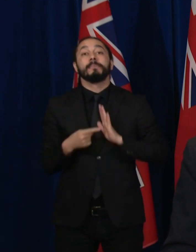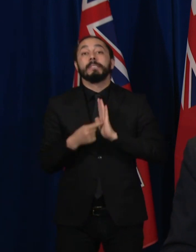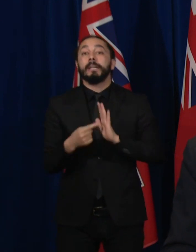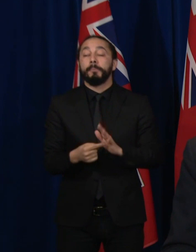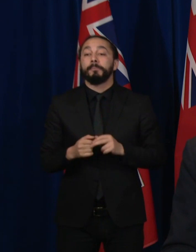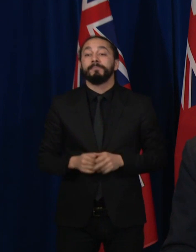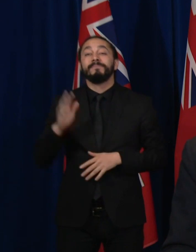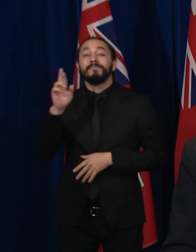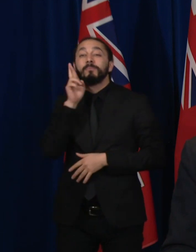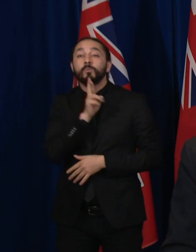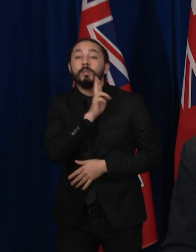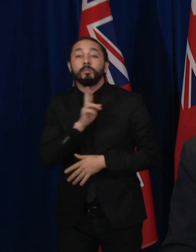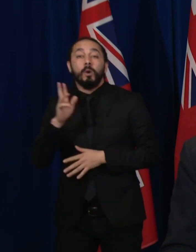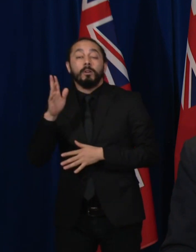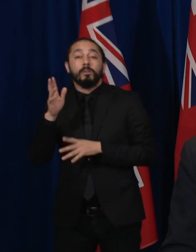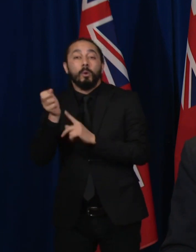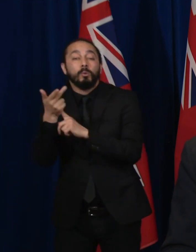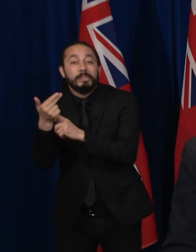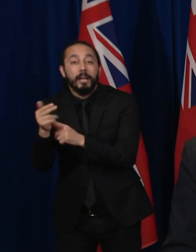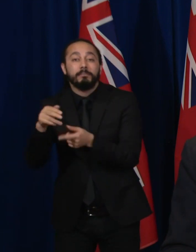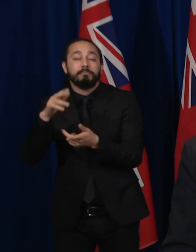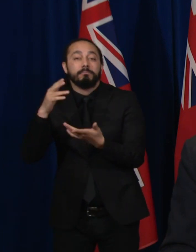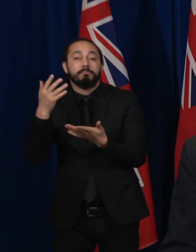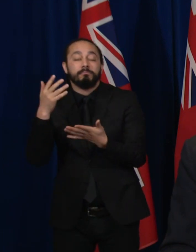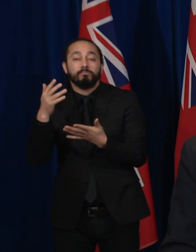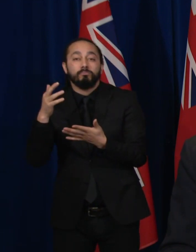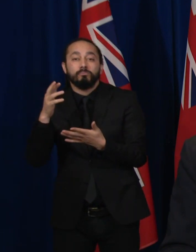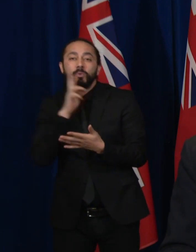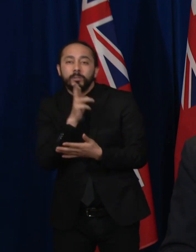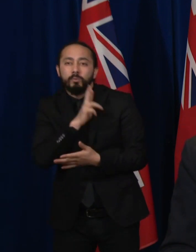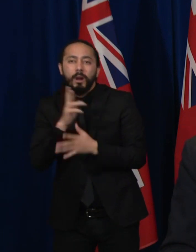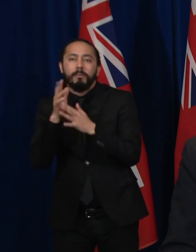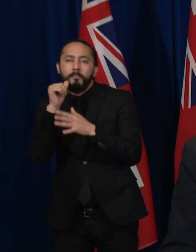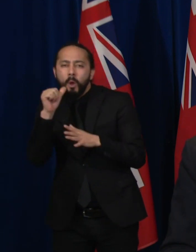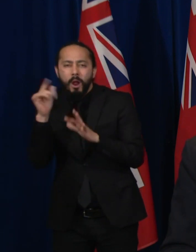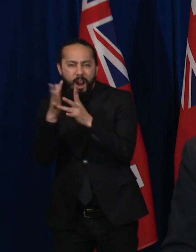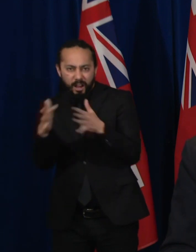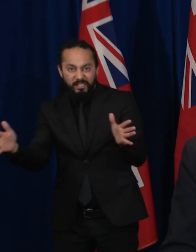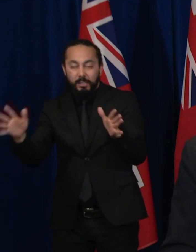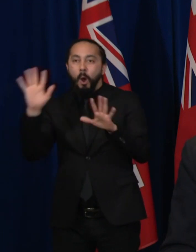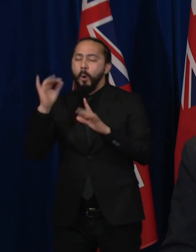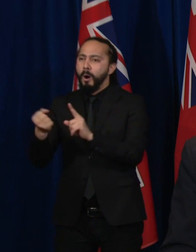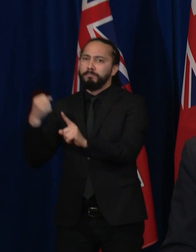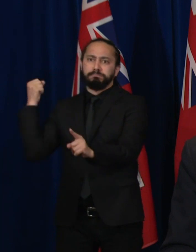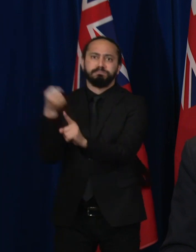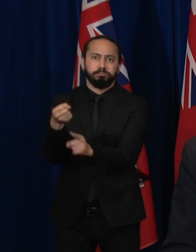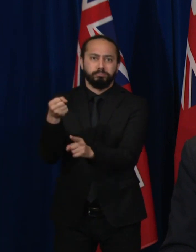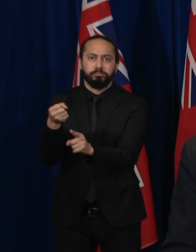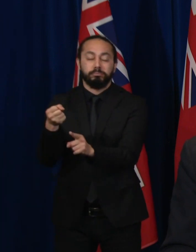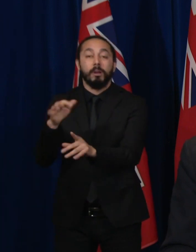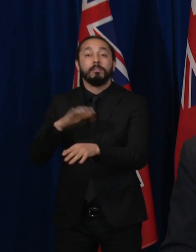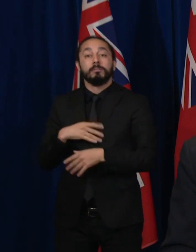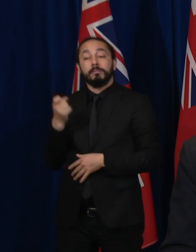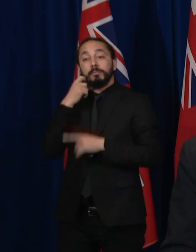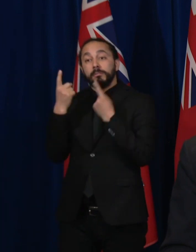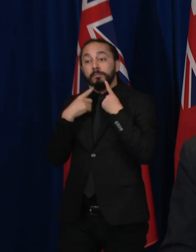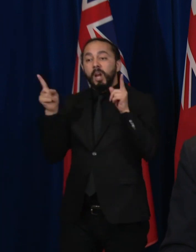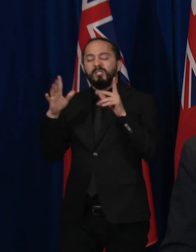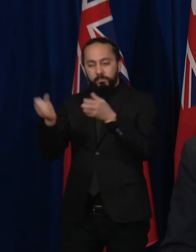through the COVID-19 outbreak. This we may, in all propriety do. Yesterday an important change was announced to provide restaurants and But, in a larger sense, we can not dedicate -- bars support. Ontario will allow take